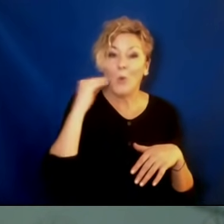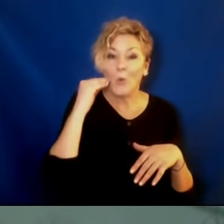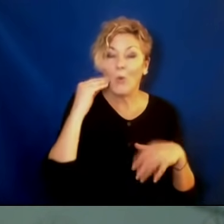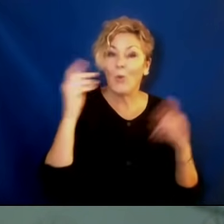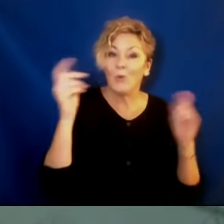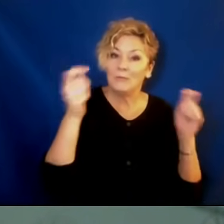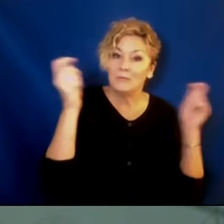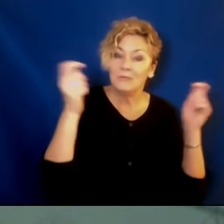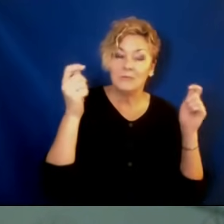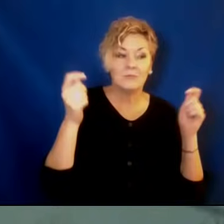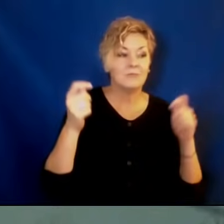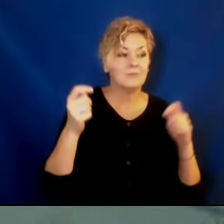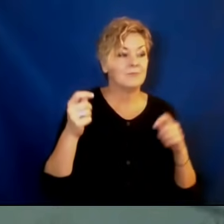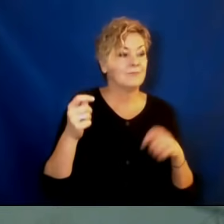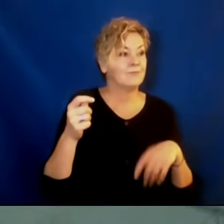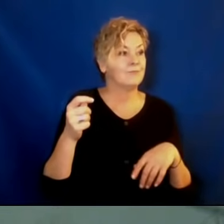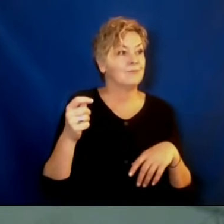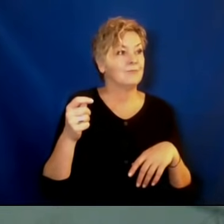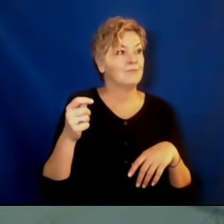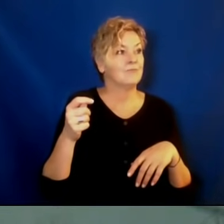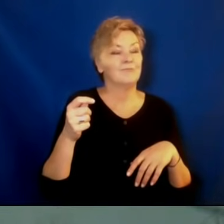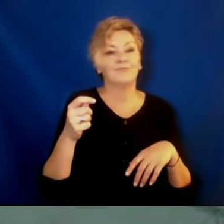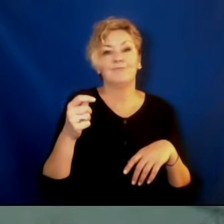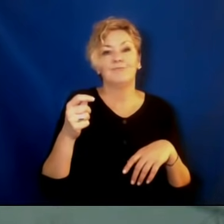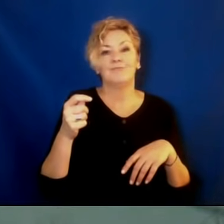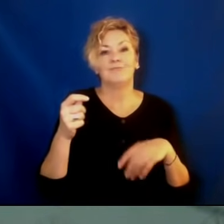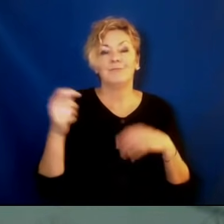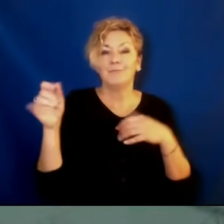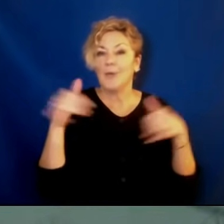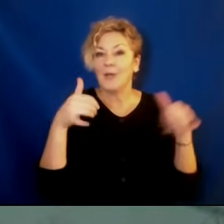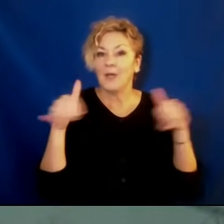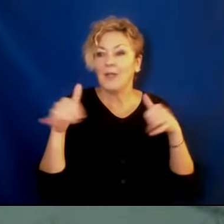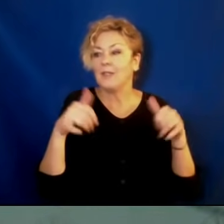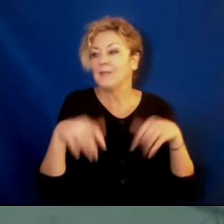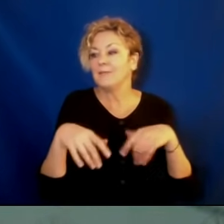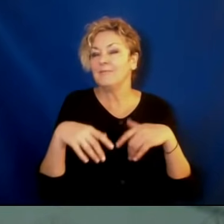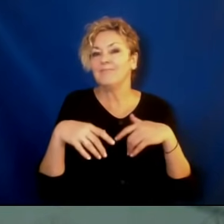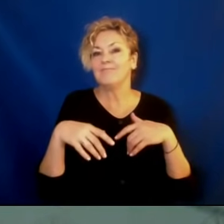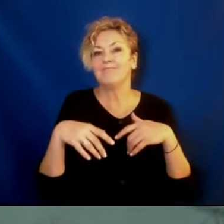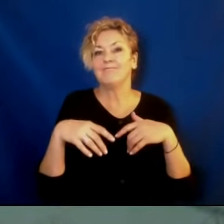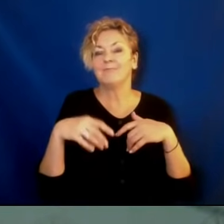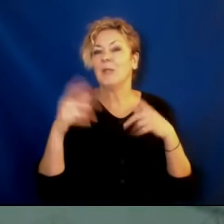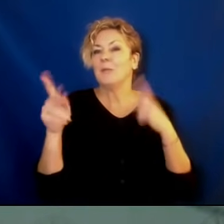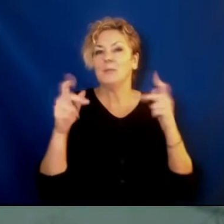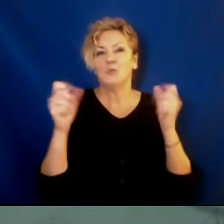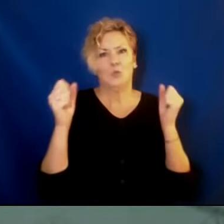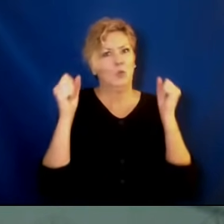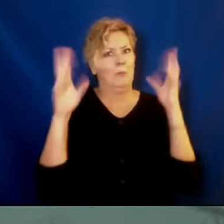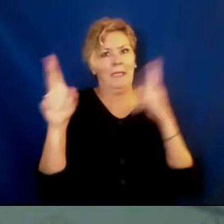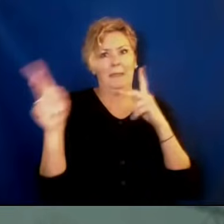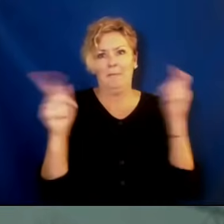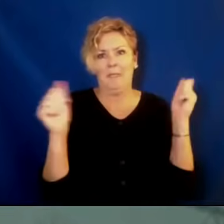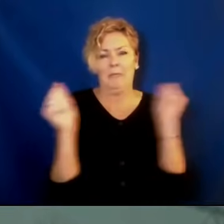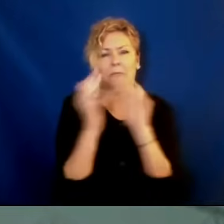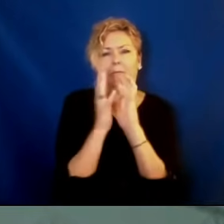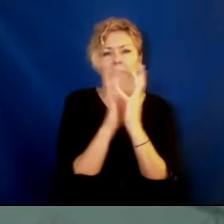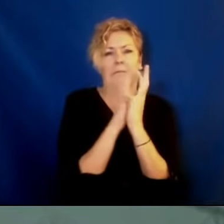voting was certainly one of them. The types of places were the types of gatherings that have been associated with the